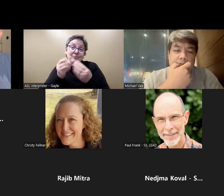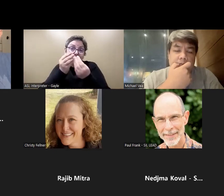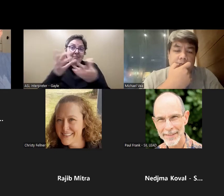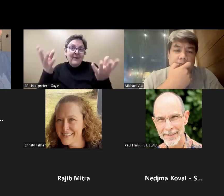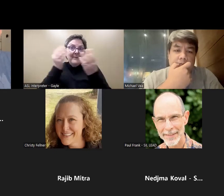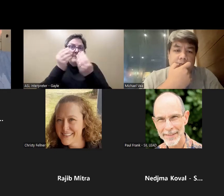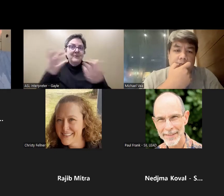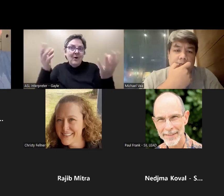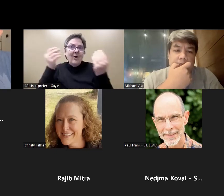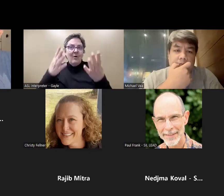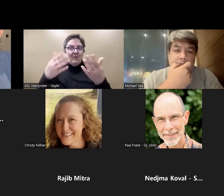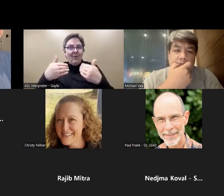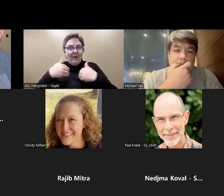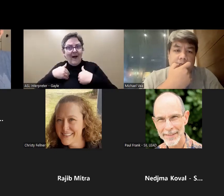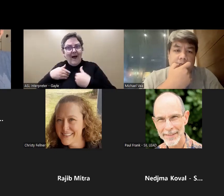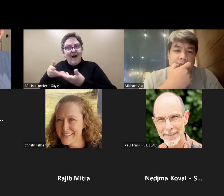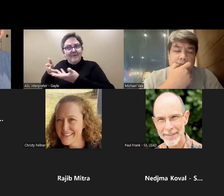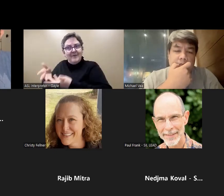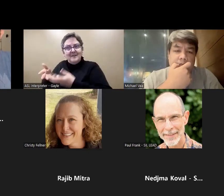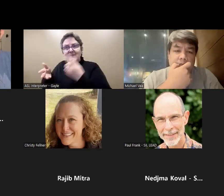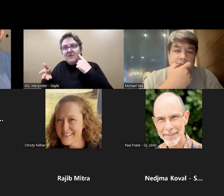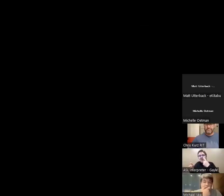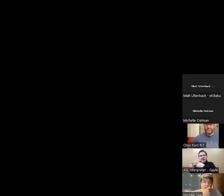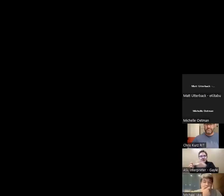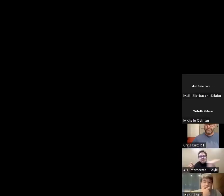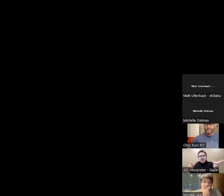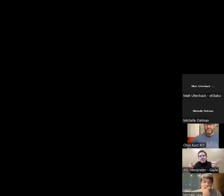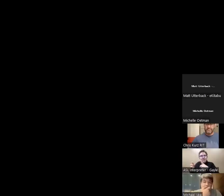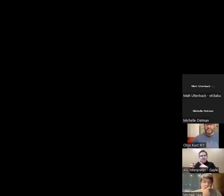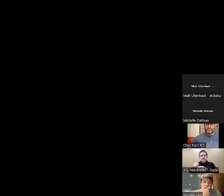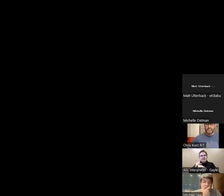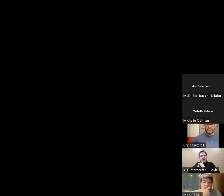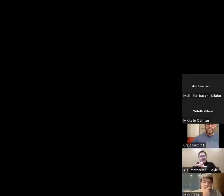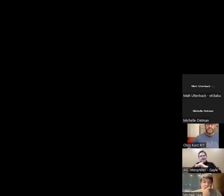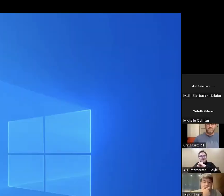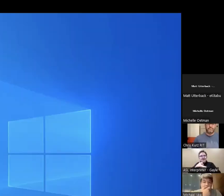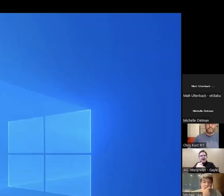And that's where you we've had incredible